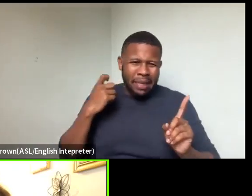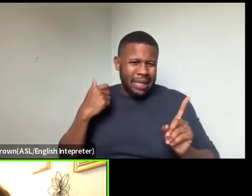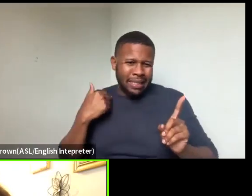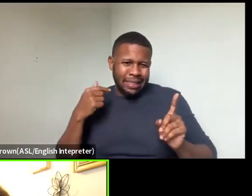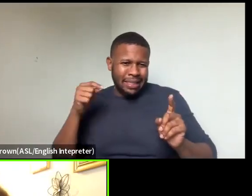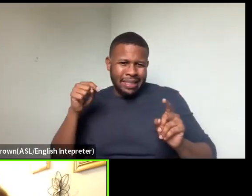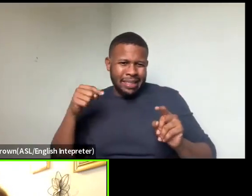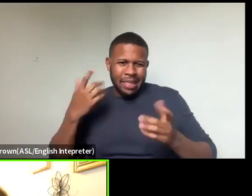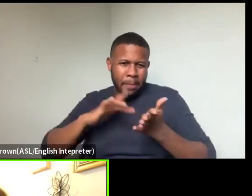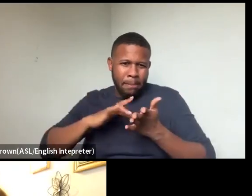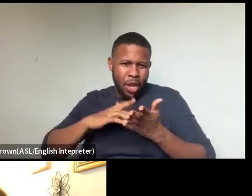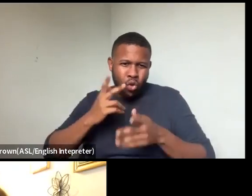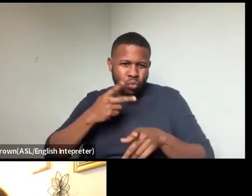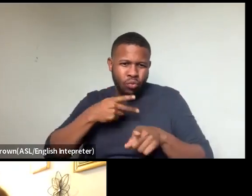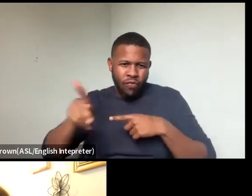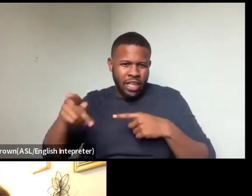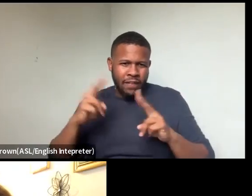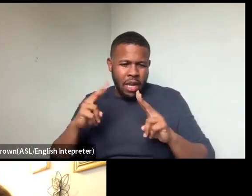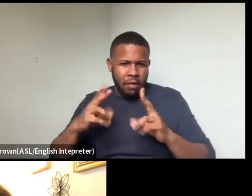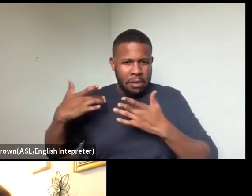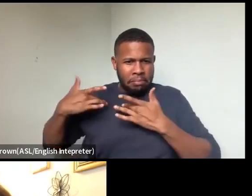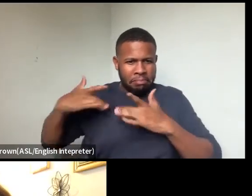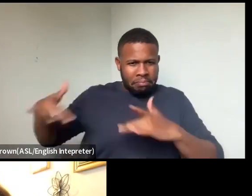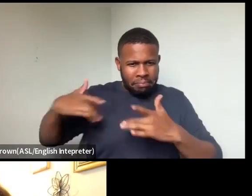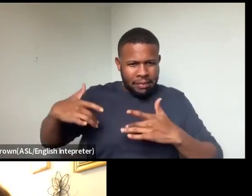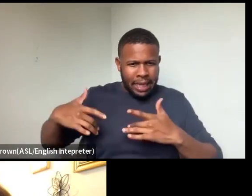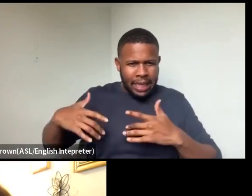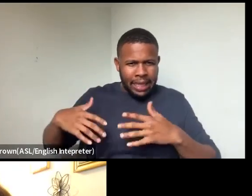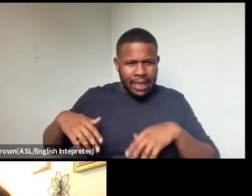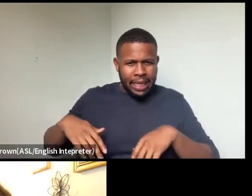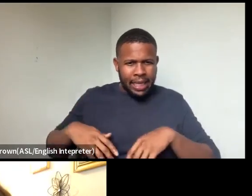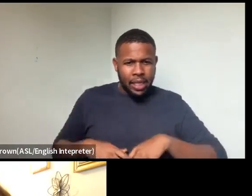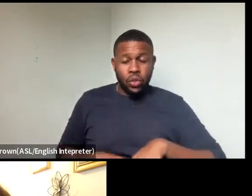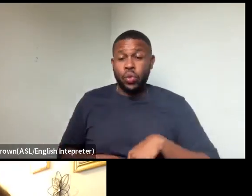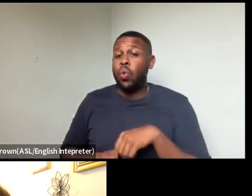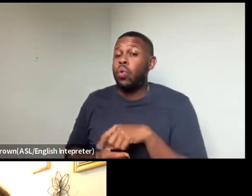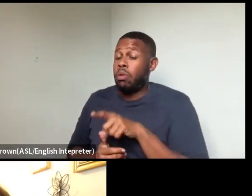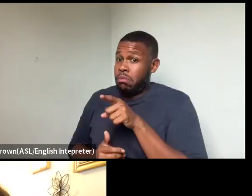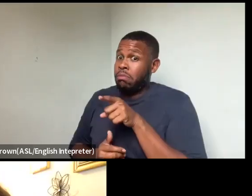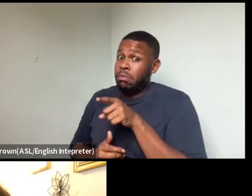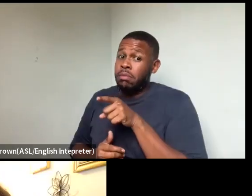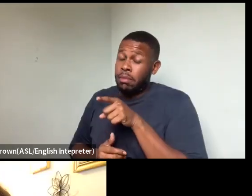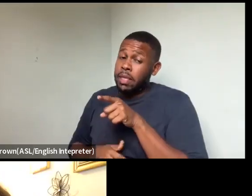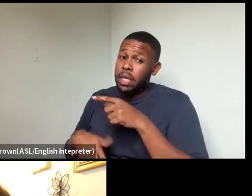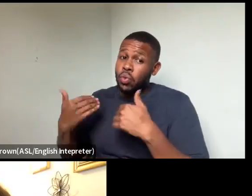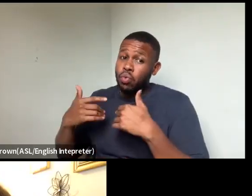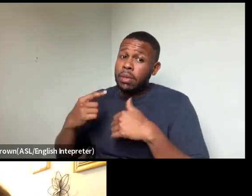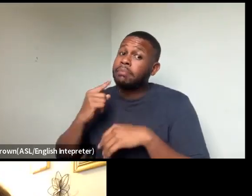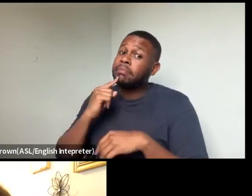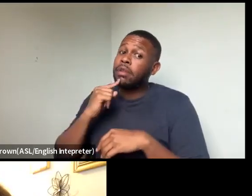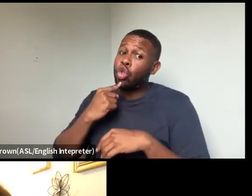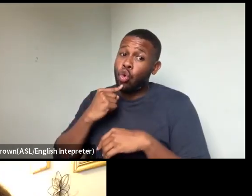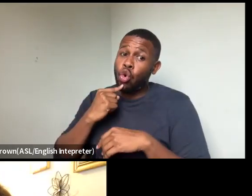very quick. If you have -- if you are logging into a public area, are privacy and safety